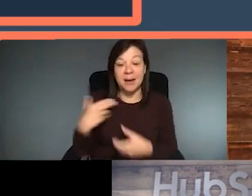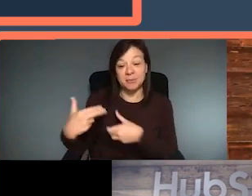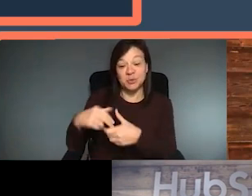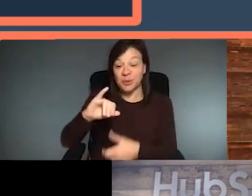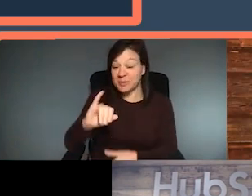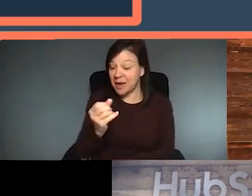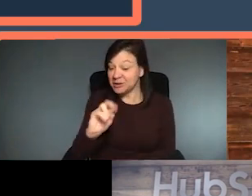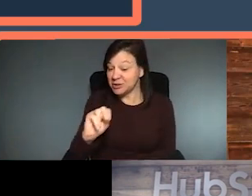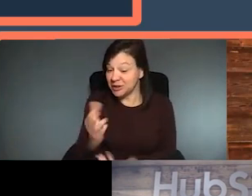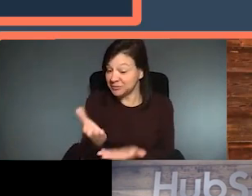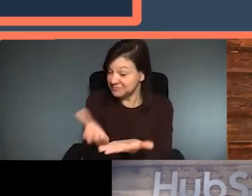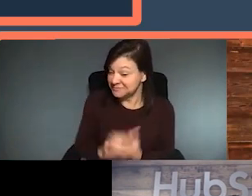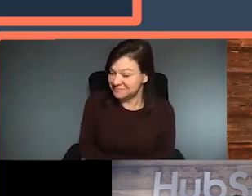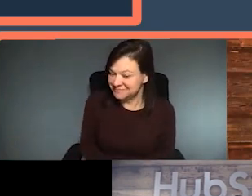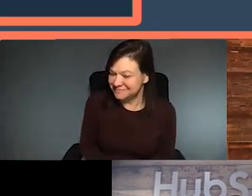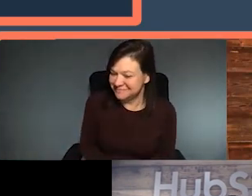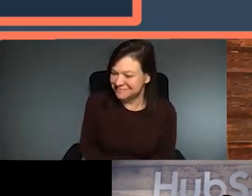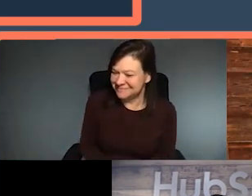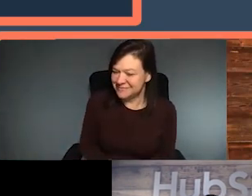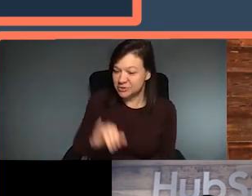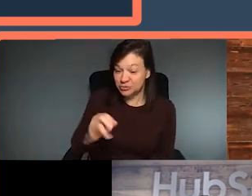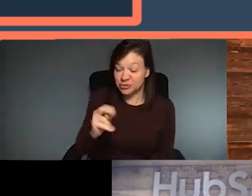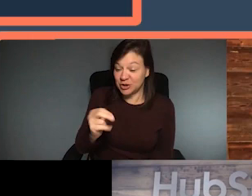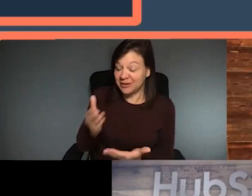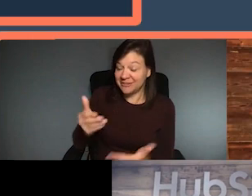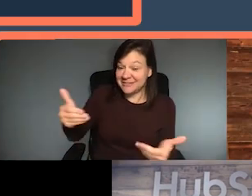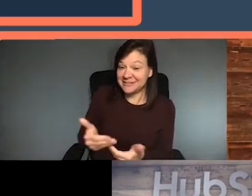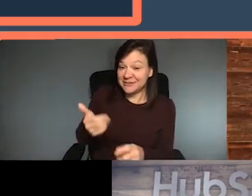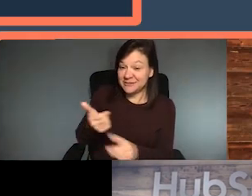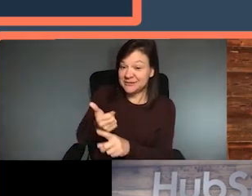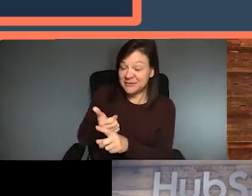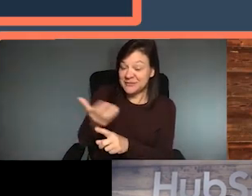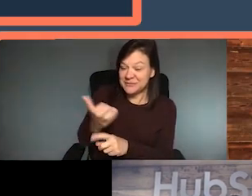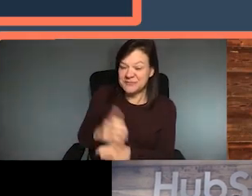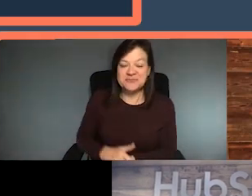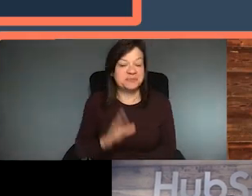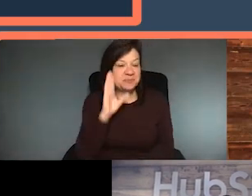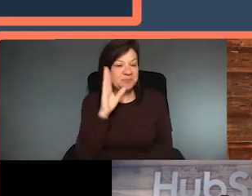JON IF YOU WANT TO GO AHEAD TO INTRODUCE YOURSELF.